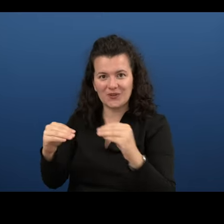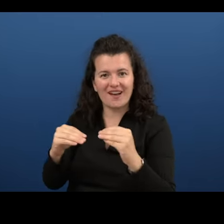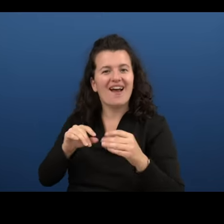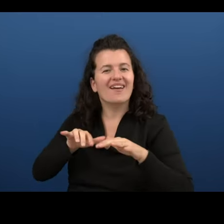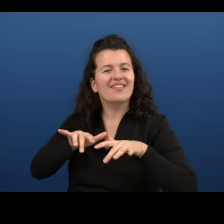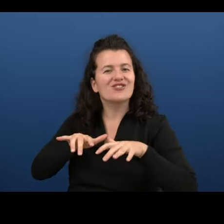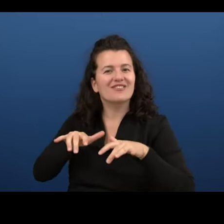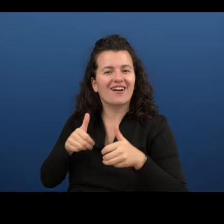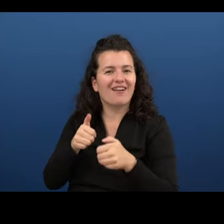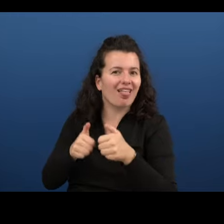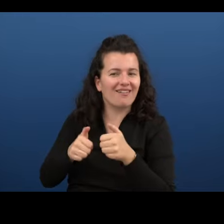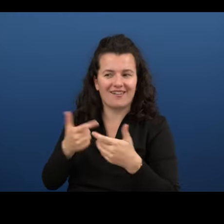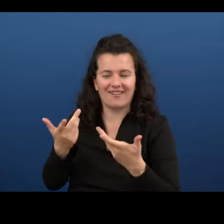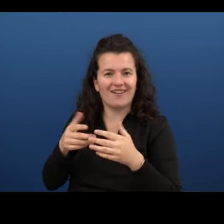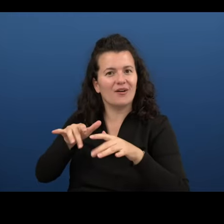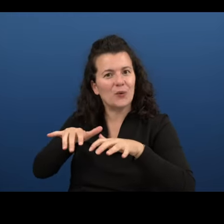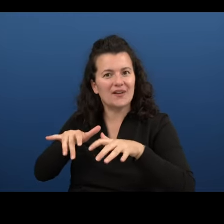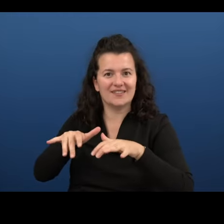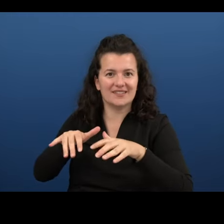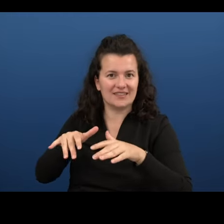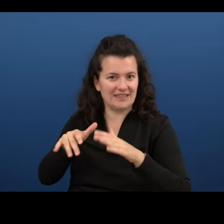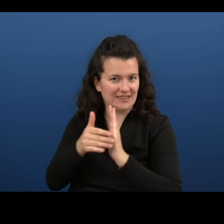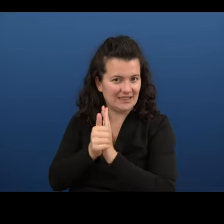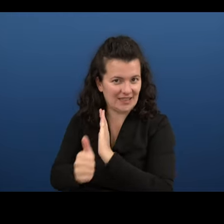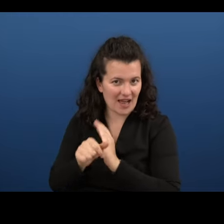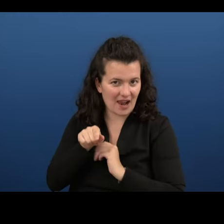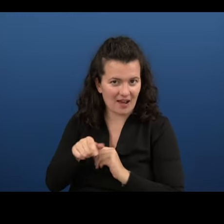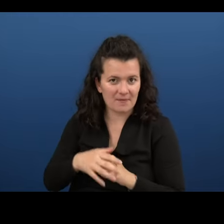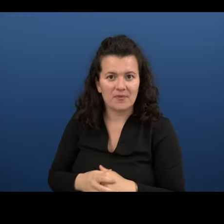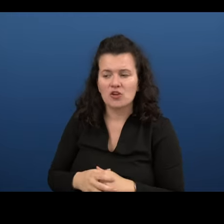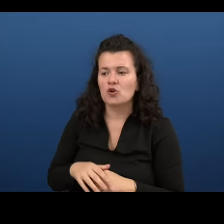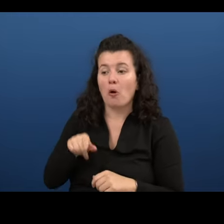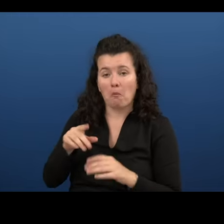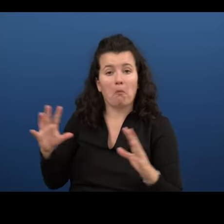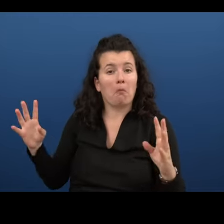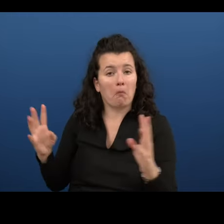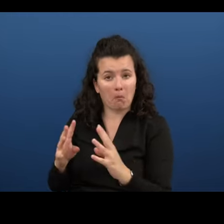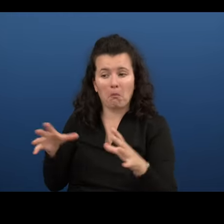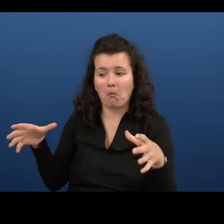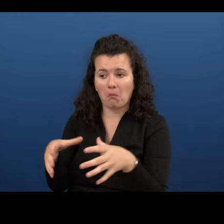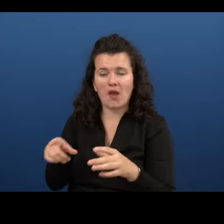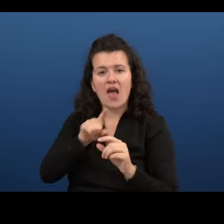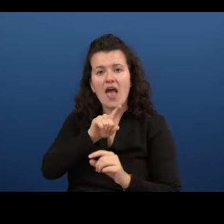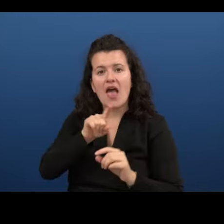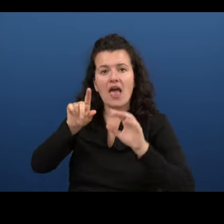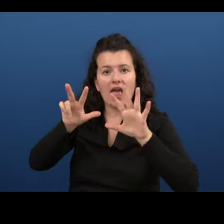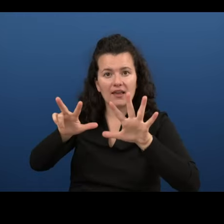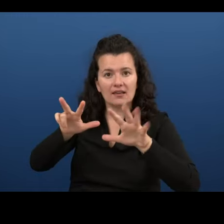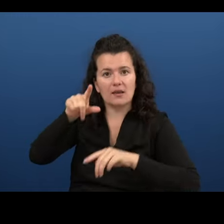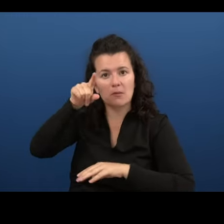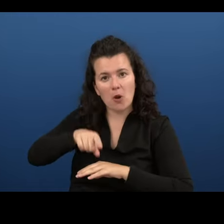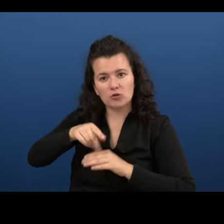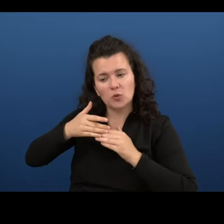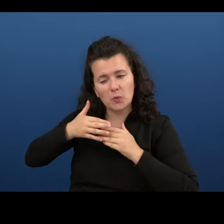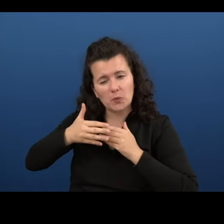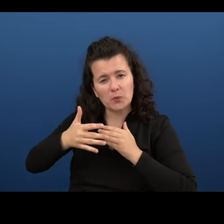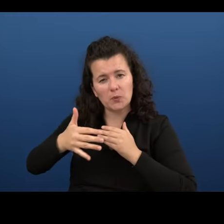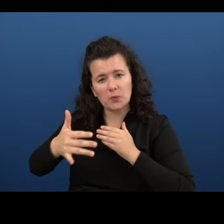environment for the best part of 18 months, acquiring relevant digital skills, the way